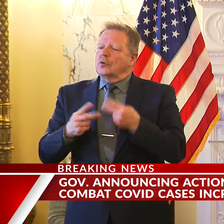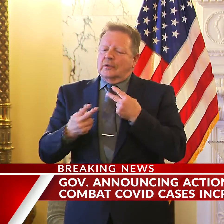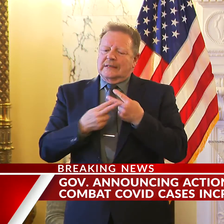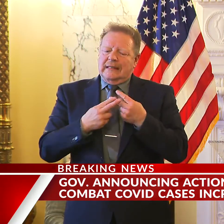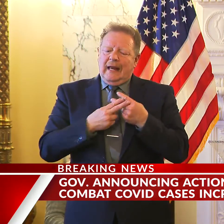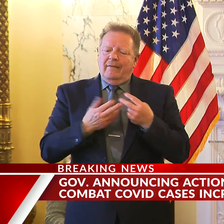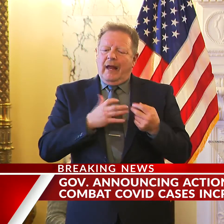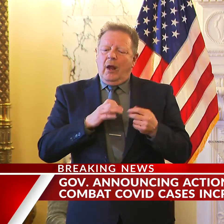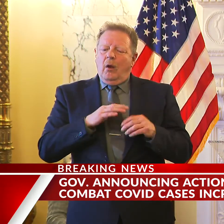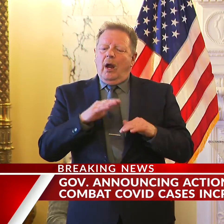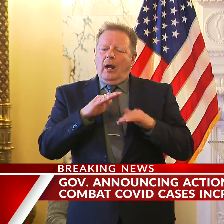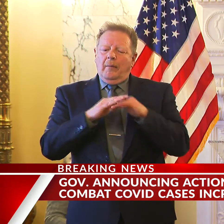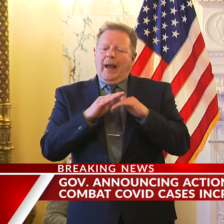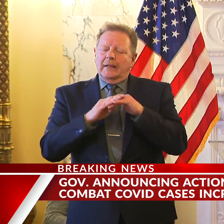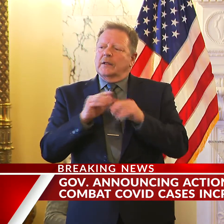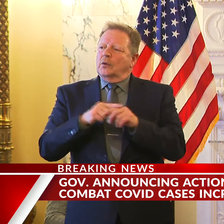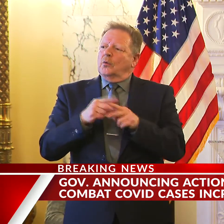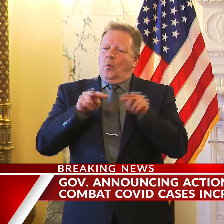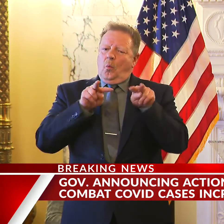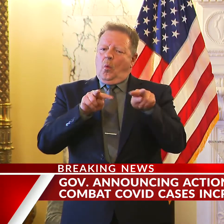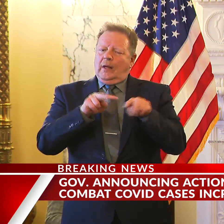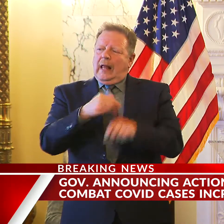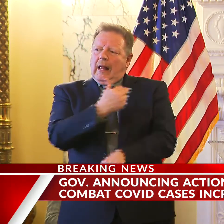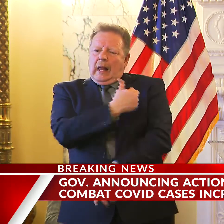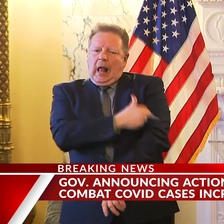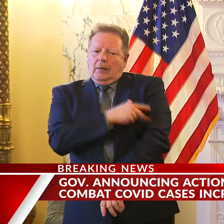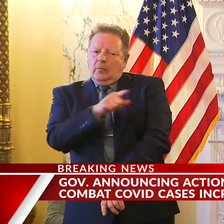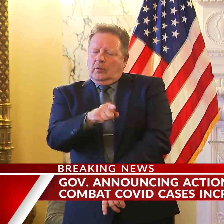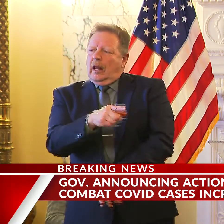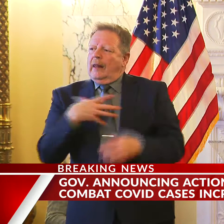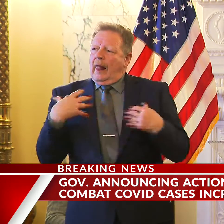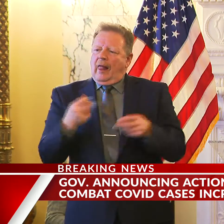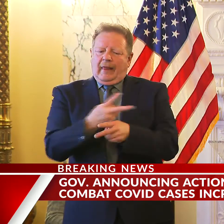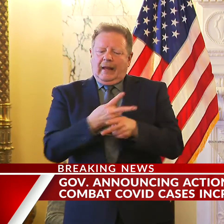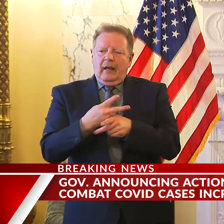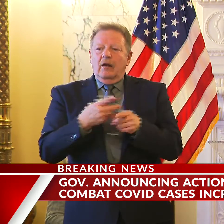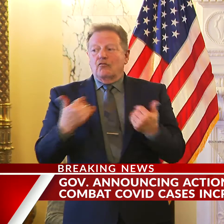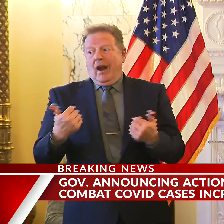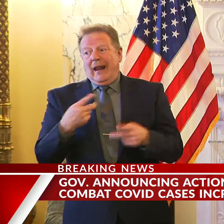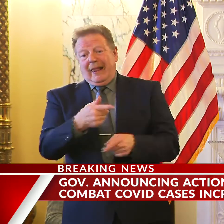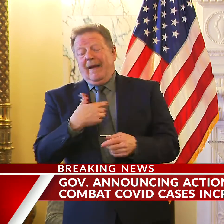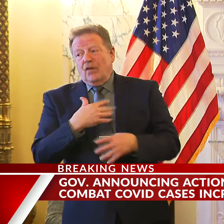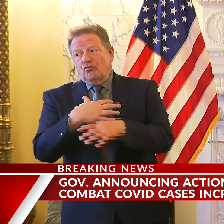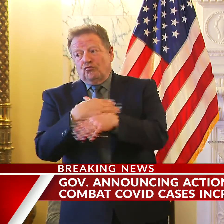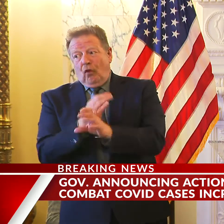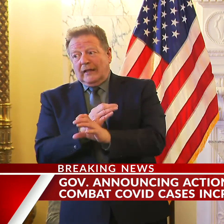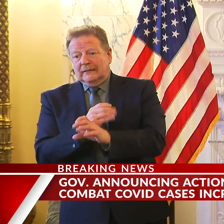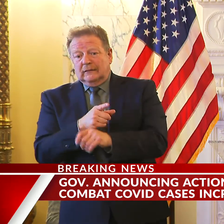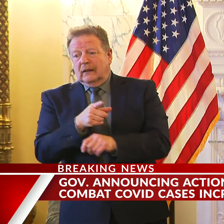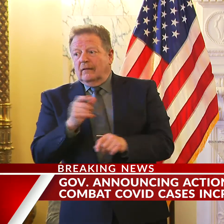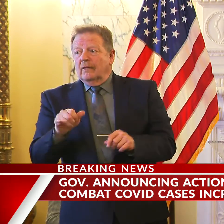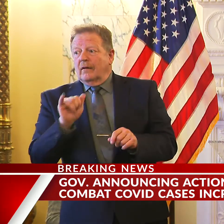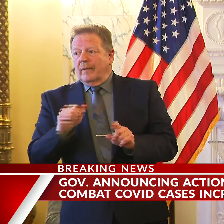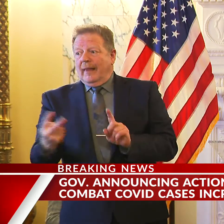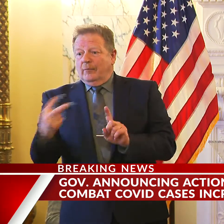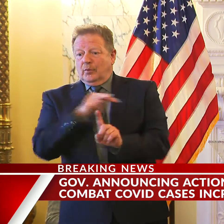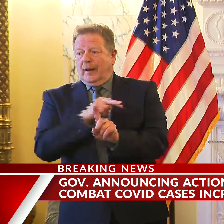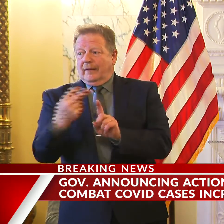REQUIREMENT. OUR KEY DRIVER HAS BEEN PRESERVING THE CAPACITY OF OUR